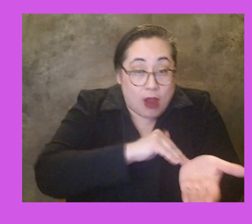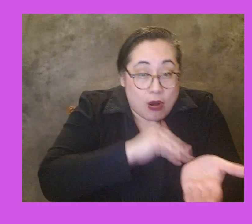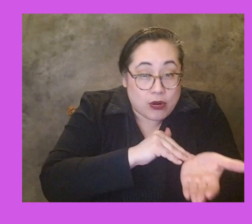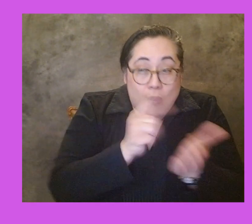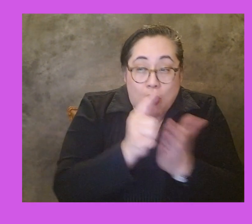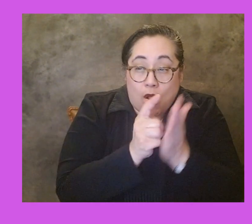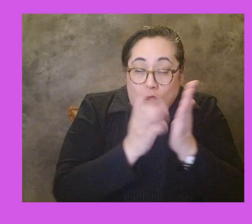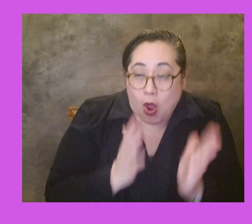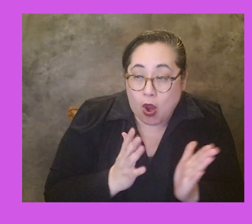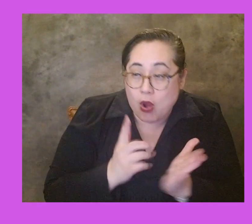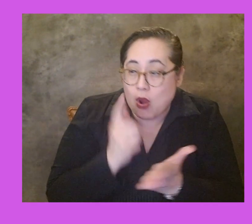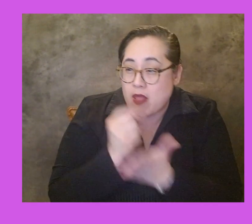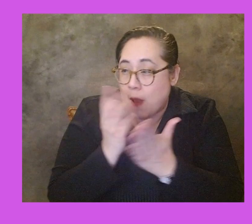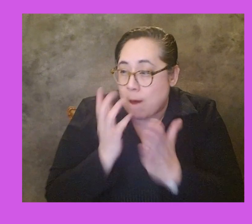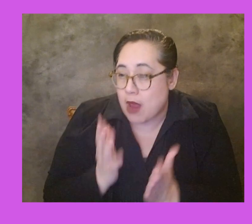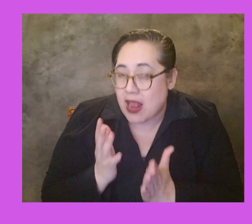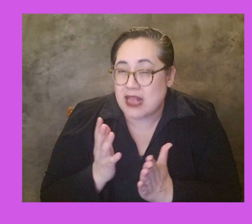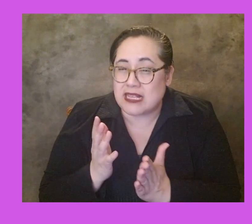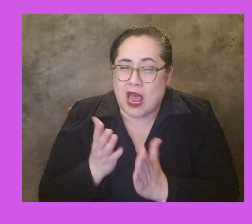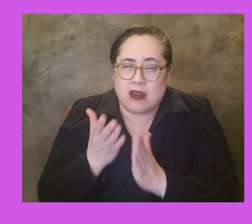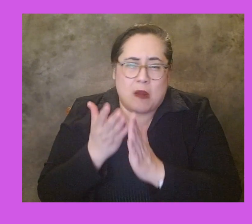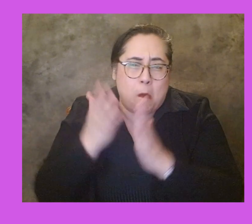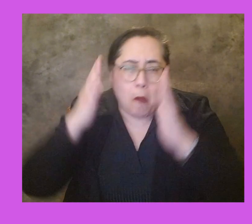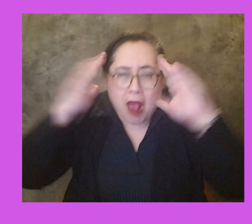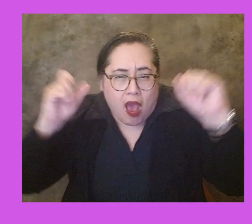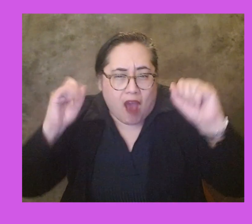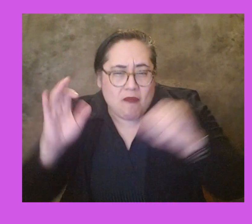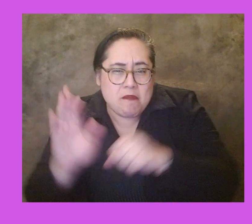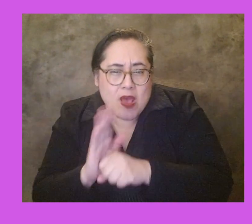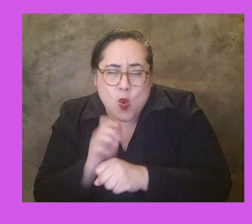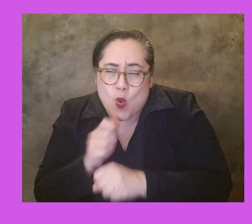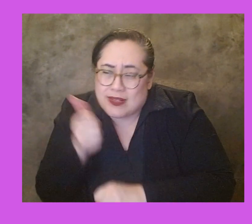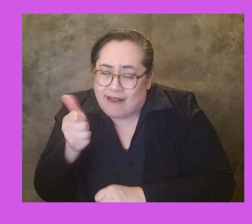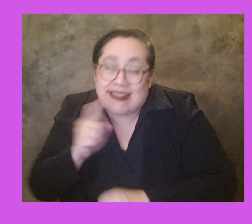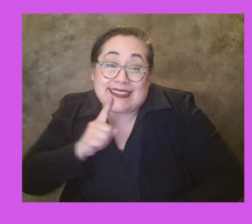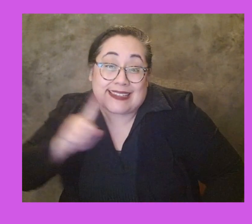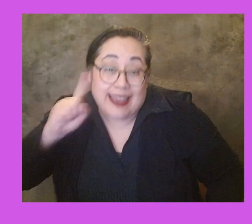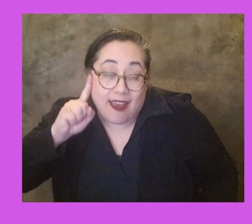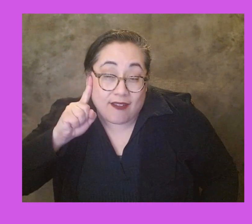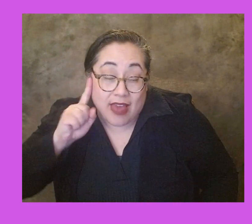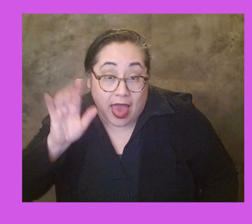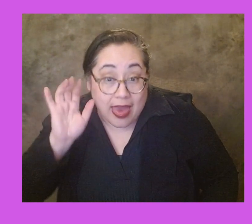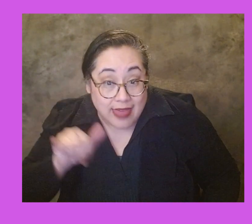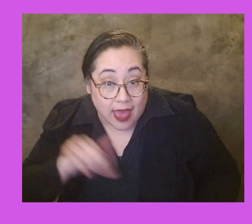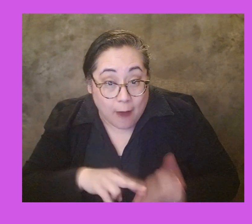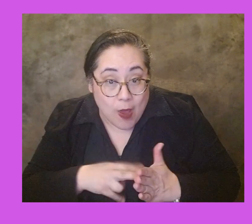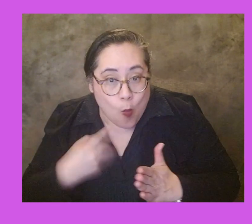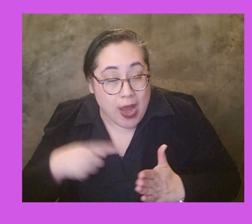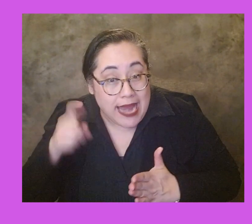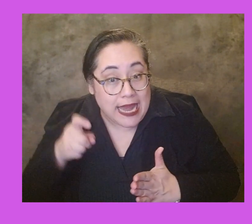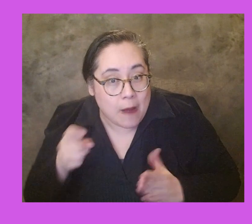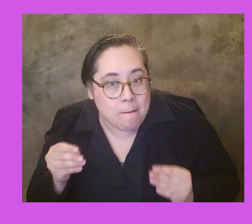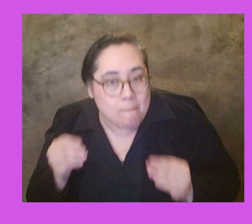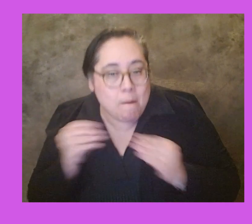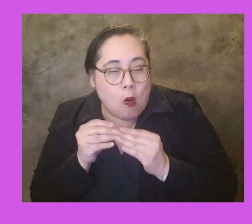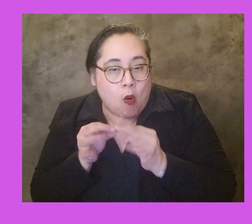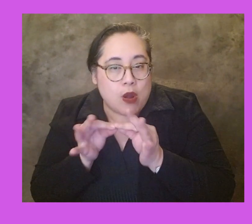change systems because of laws like the ada. There's doctors, lawyers, therapists, even presidents of ...